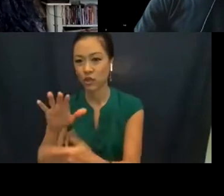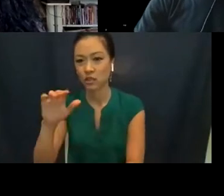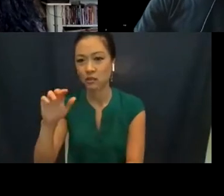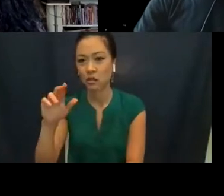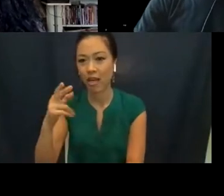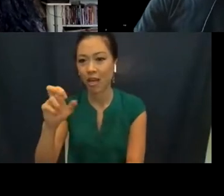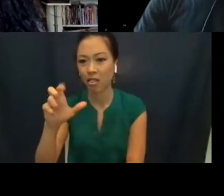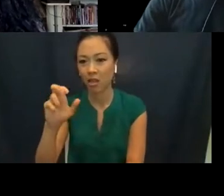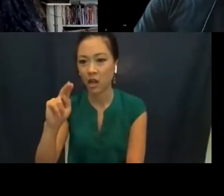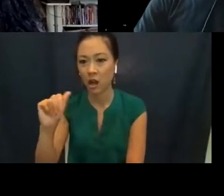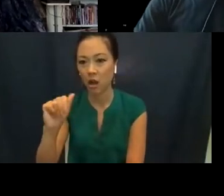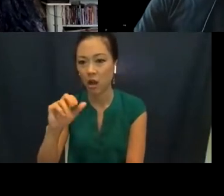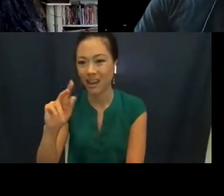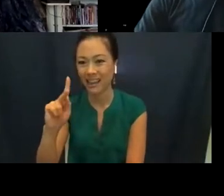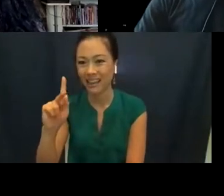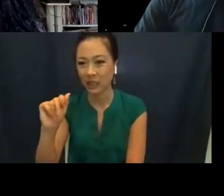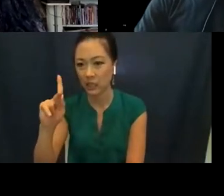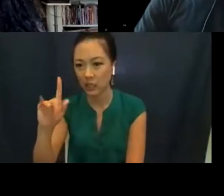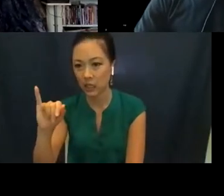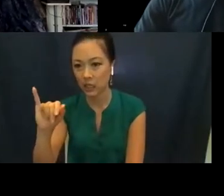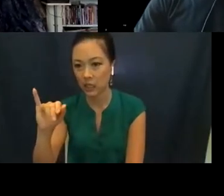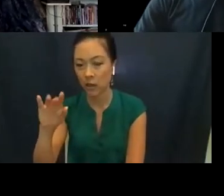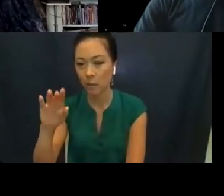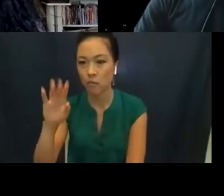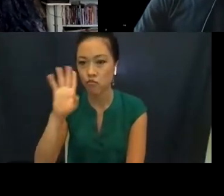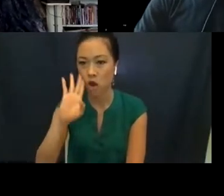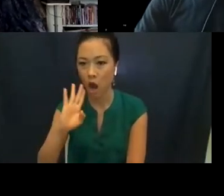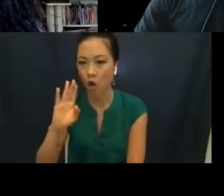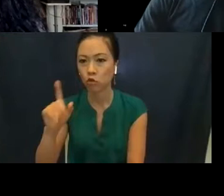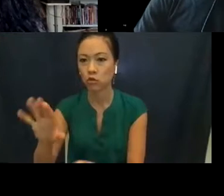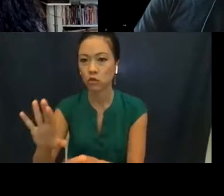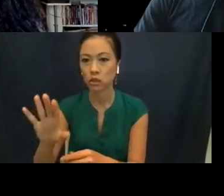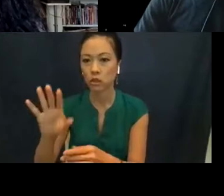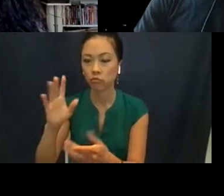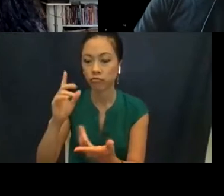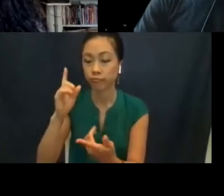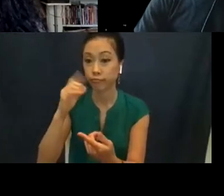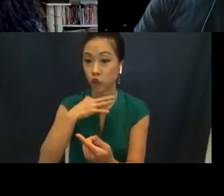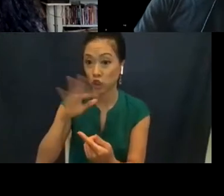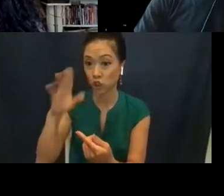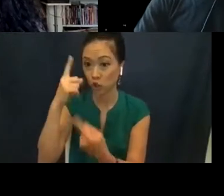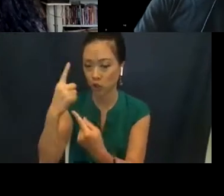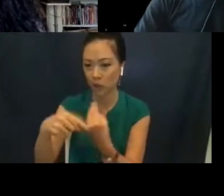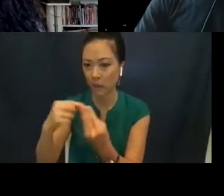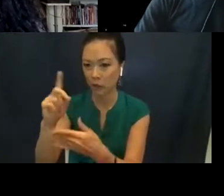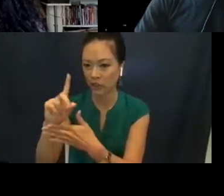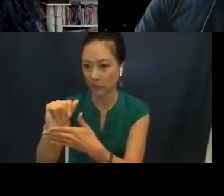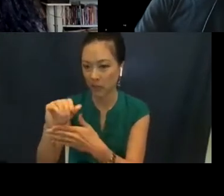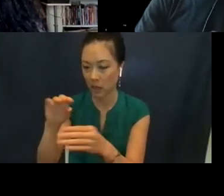from Alejandra and their concerns on disability. A movement becomes a culture,